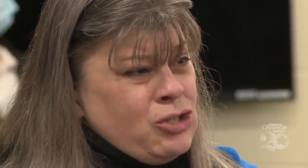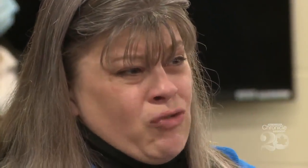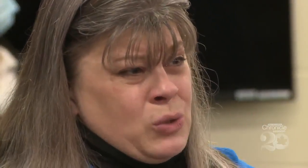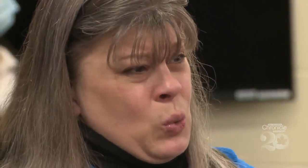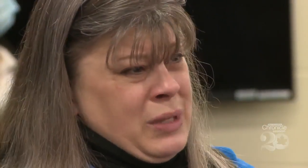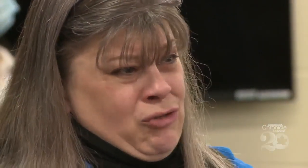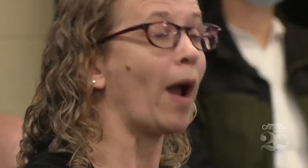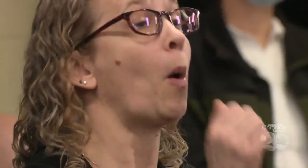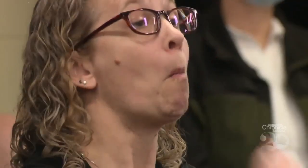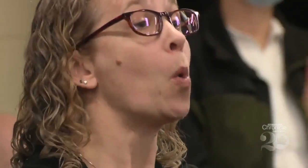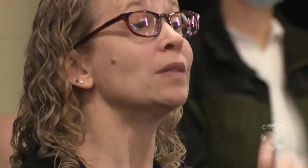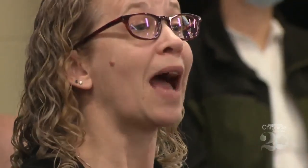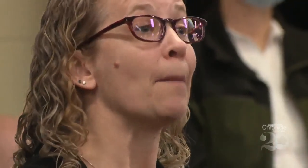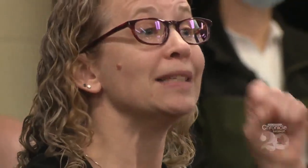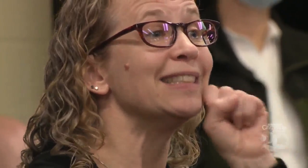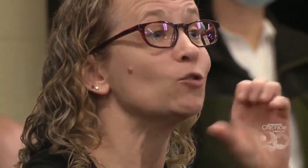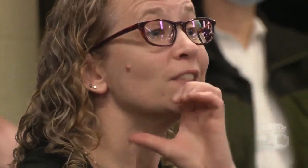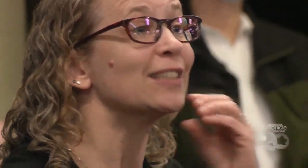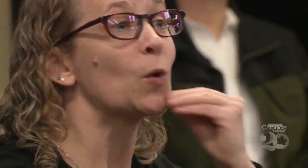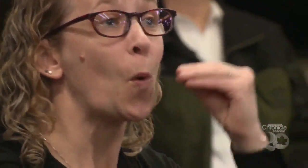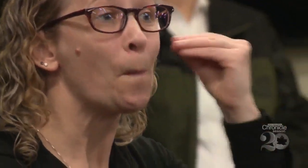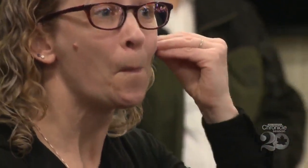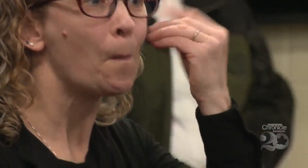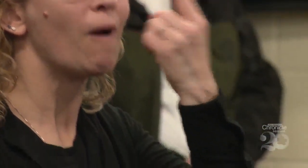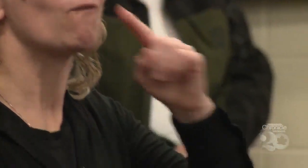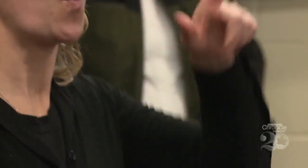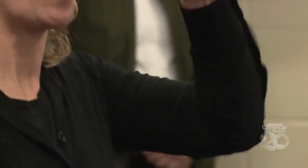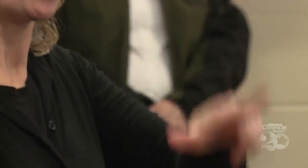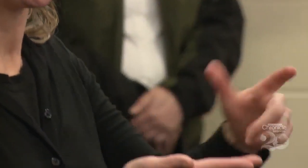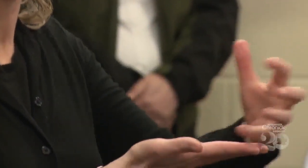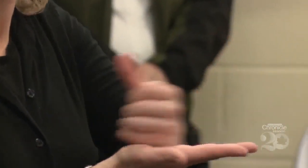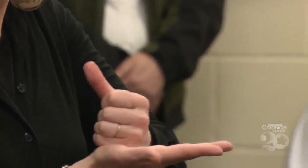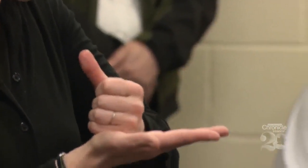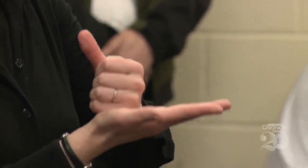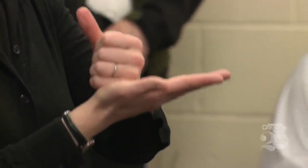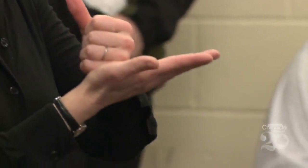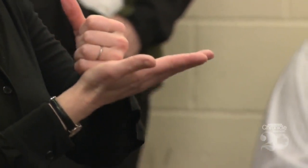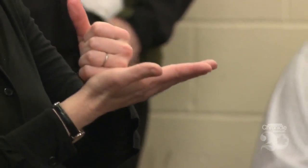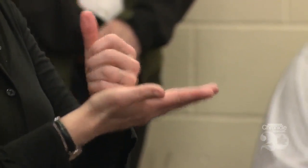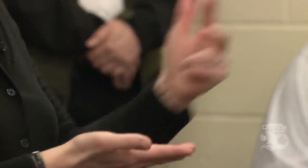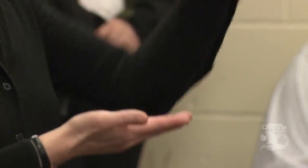LEFORT AND MAURA FAY, BOTH OF WHOM STUDIED AMERICAN SIGN